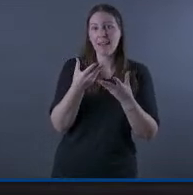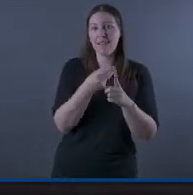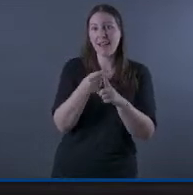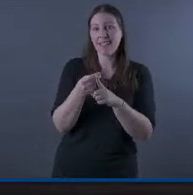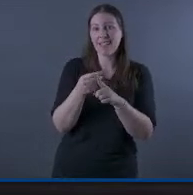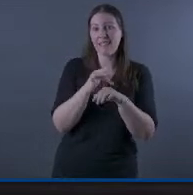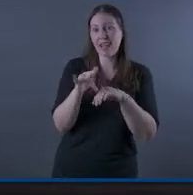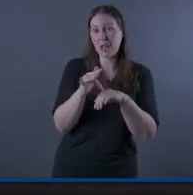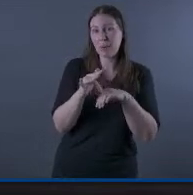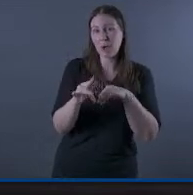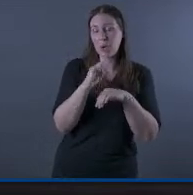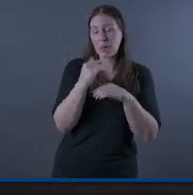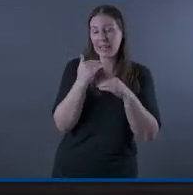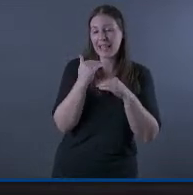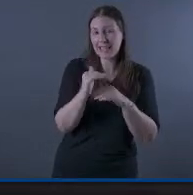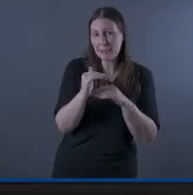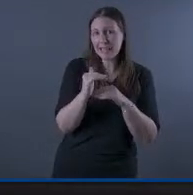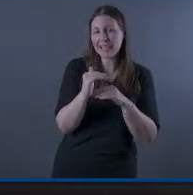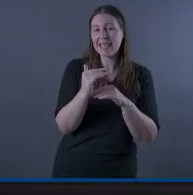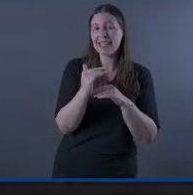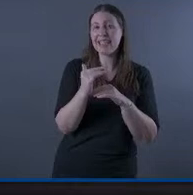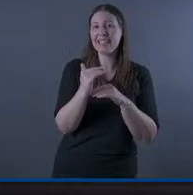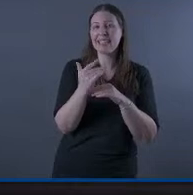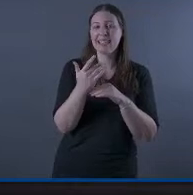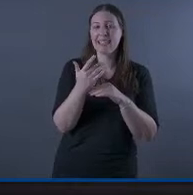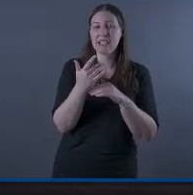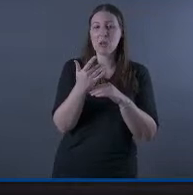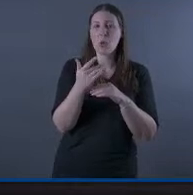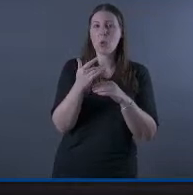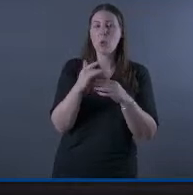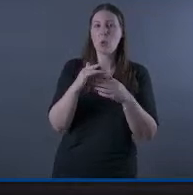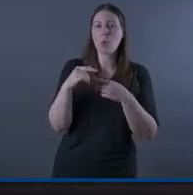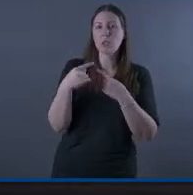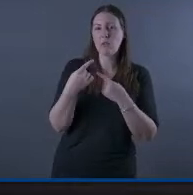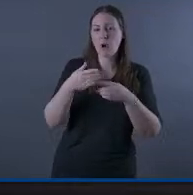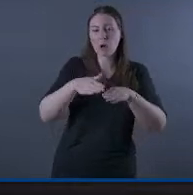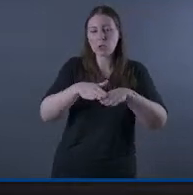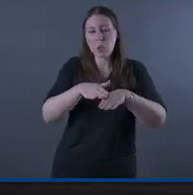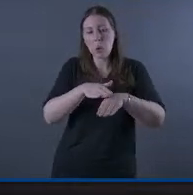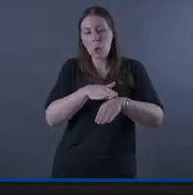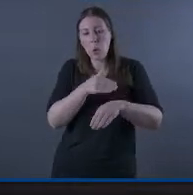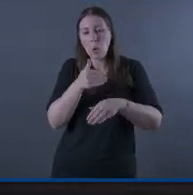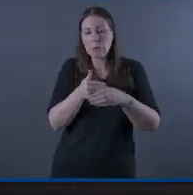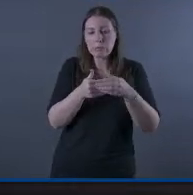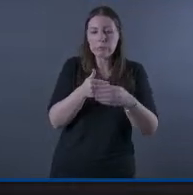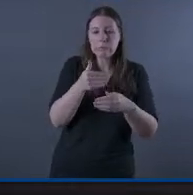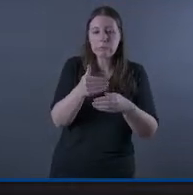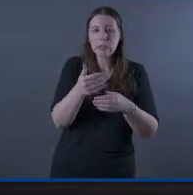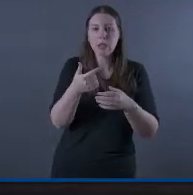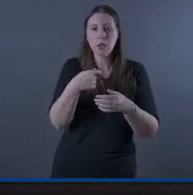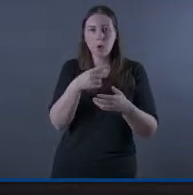in getting as many people as we would like which is everyone in Whatcom County vaccinated. That is our limiting factor.